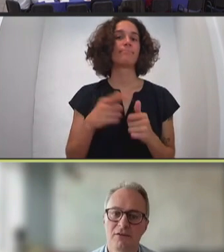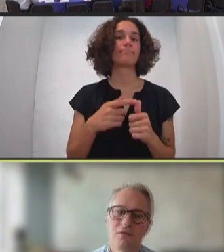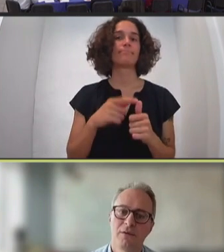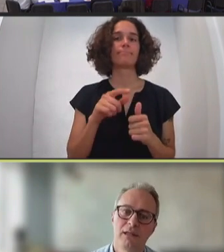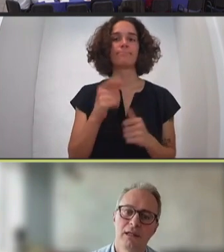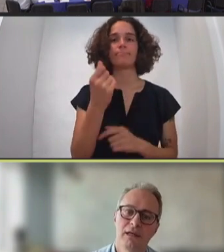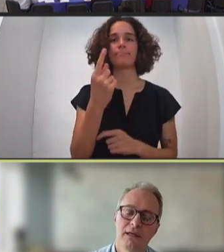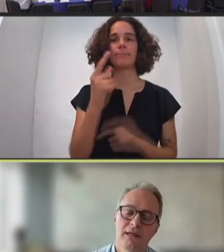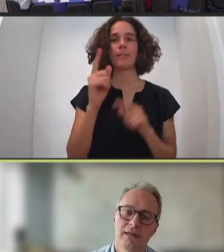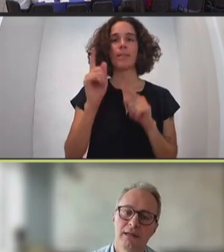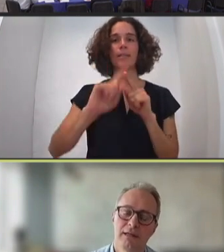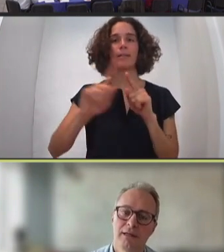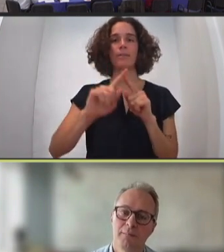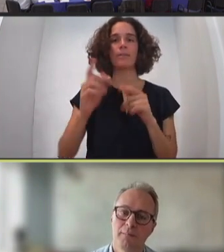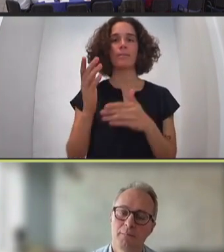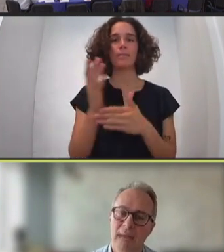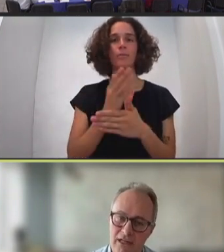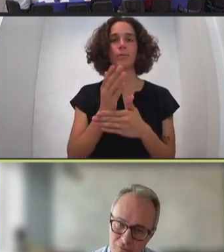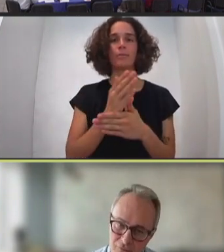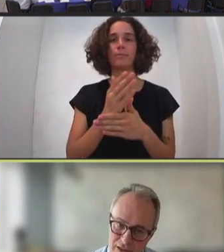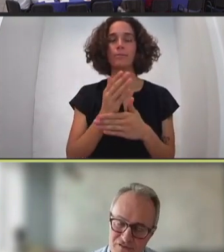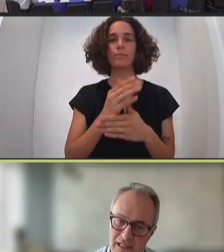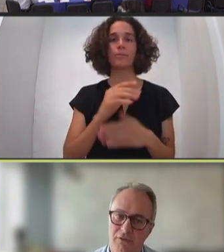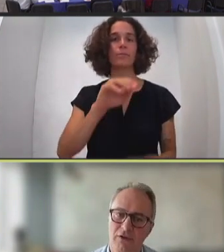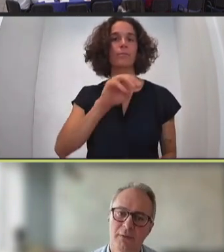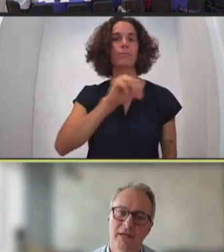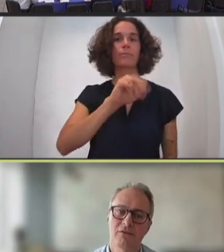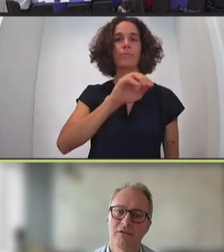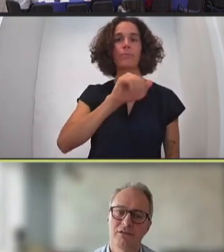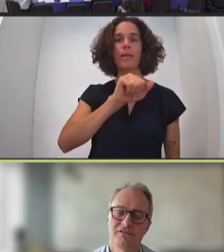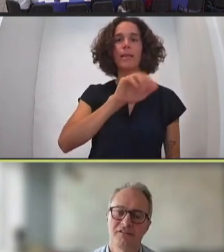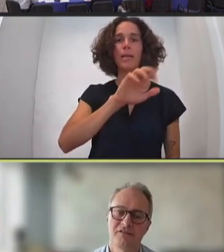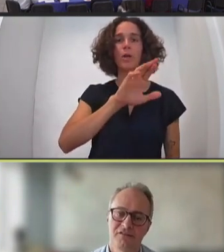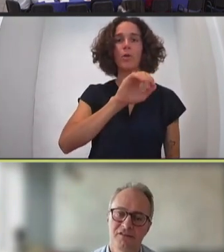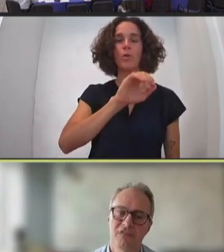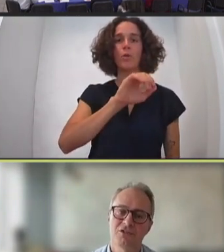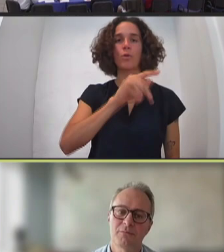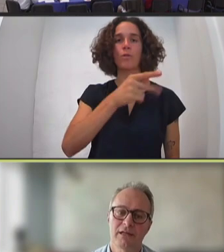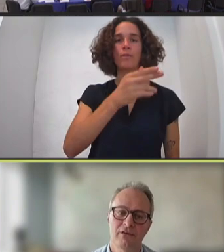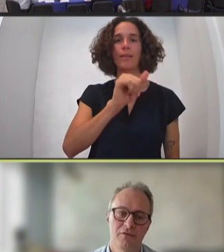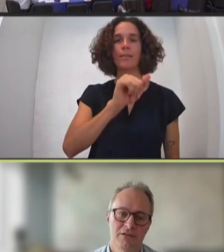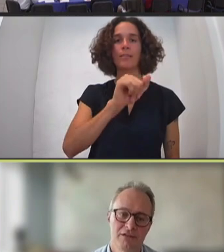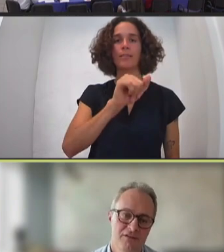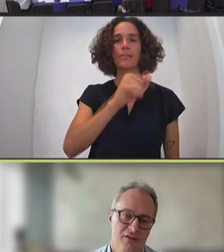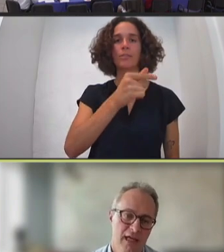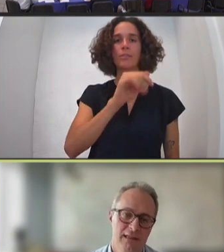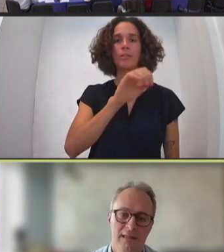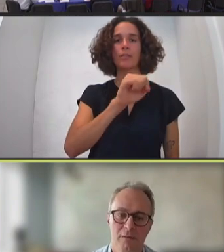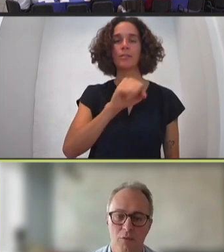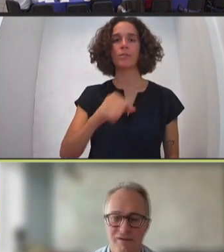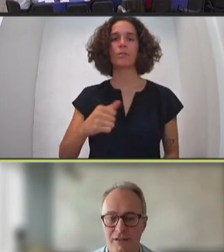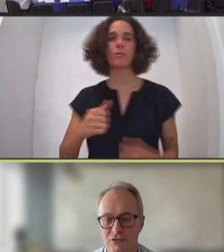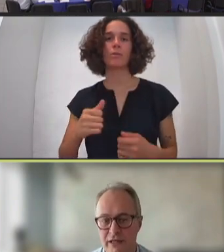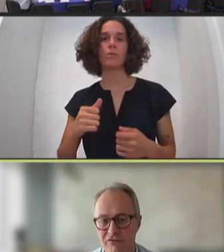between macrophages -- alveolar macrophages, these residential macrophages, and then monocyte-derived